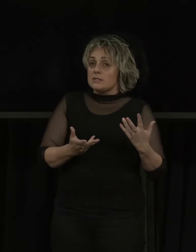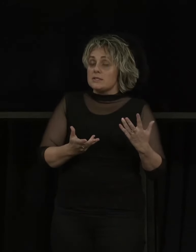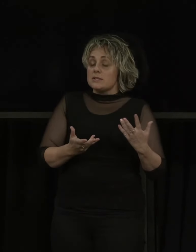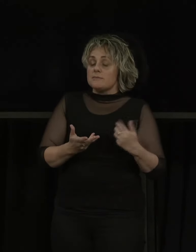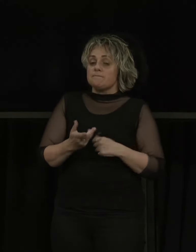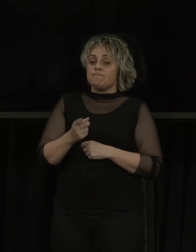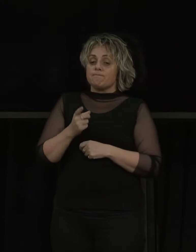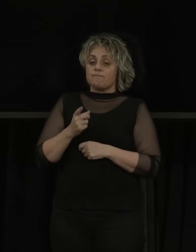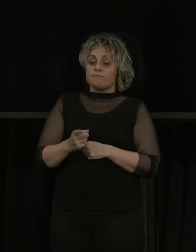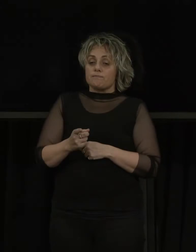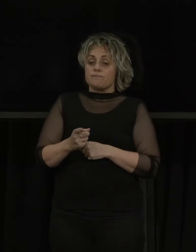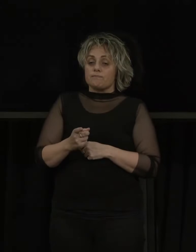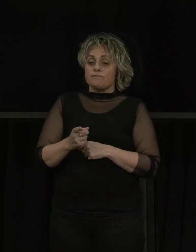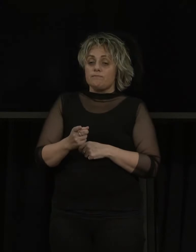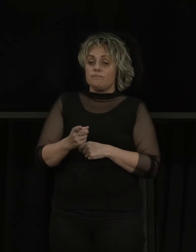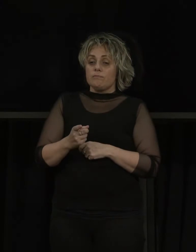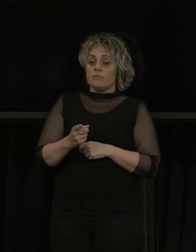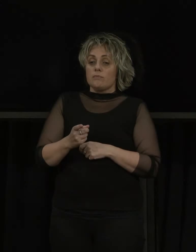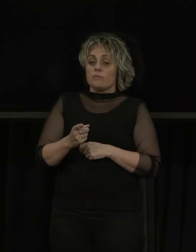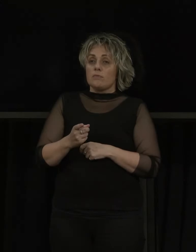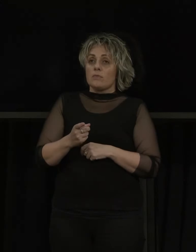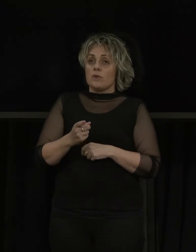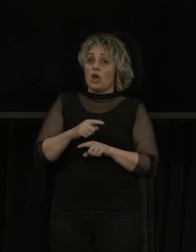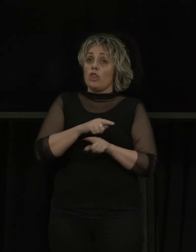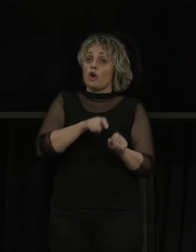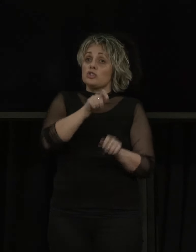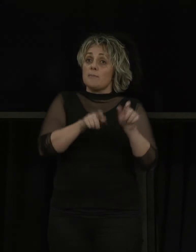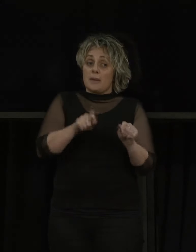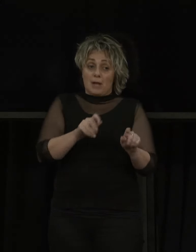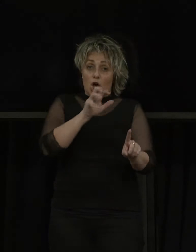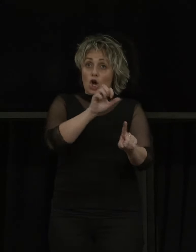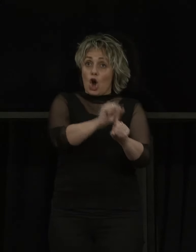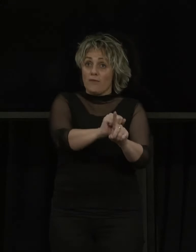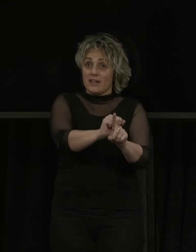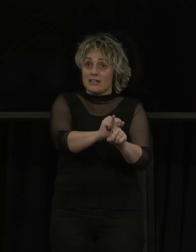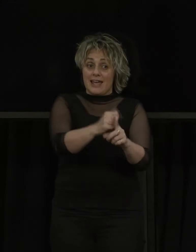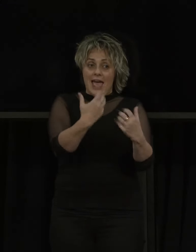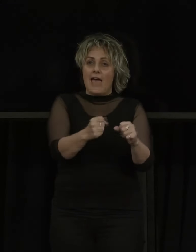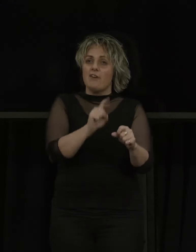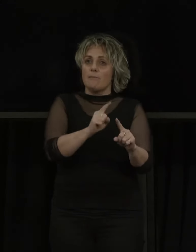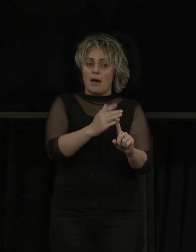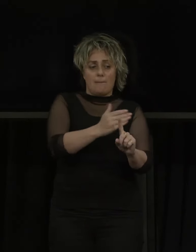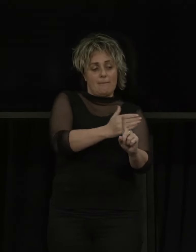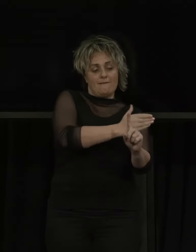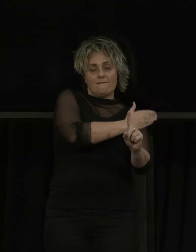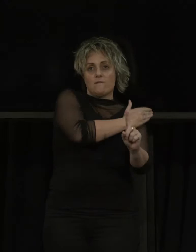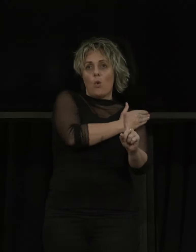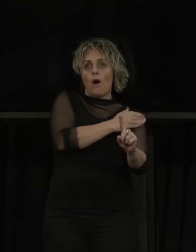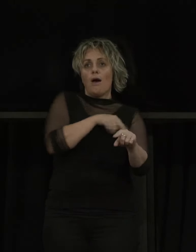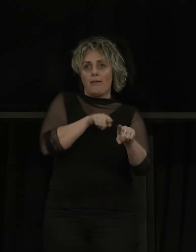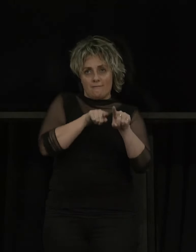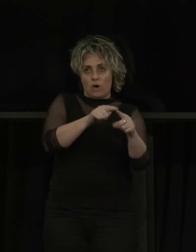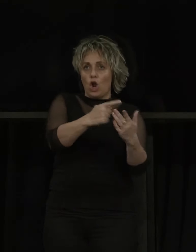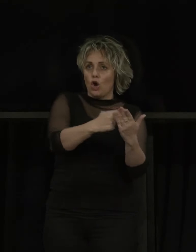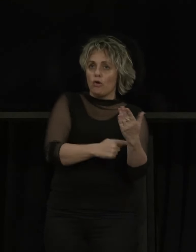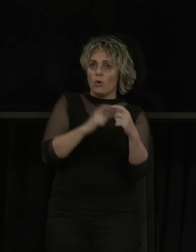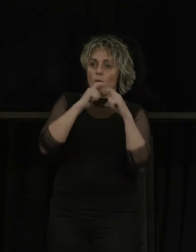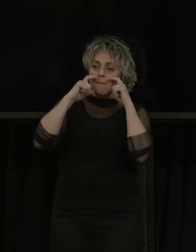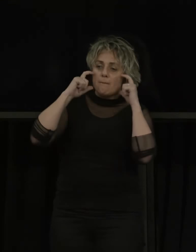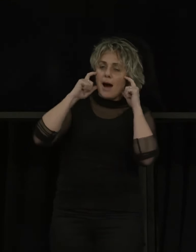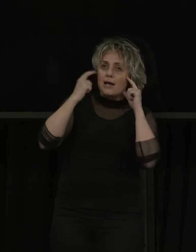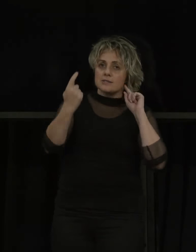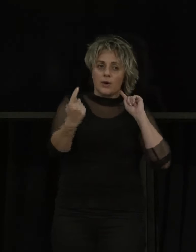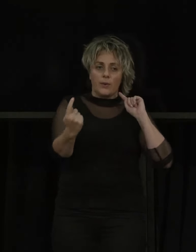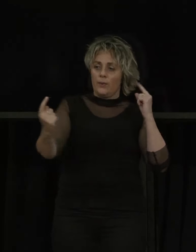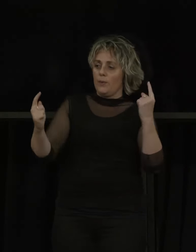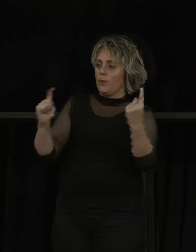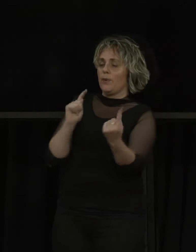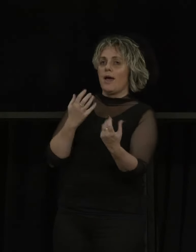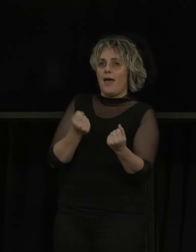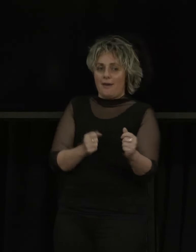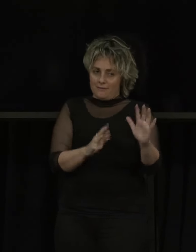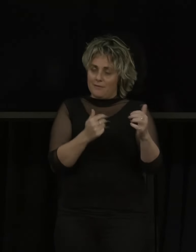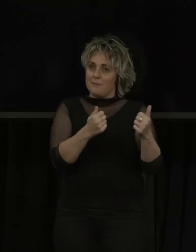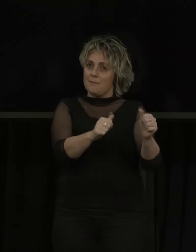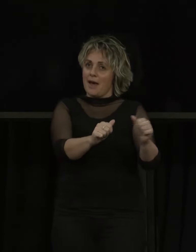The DHP has informed us that